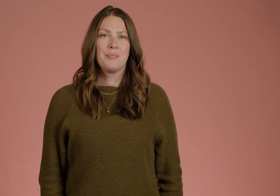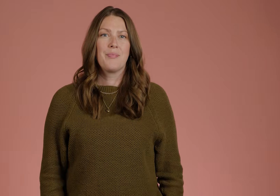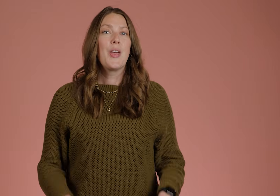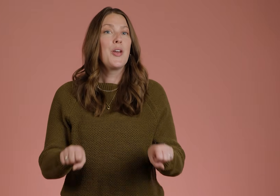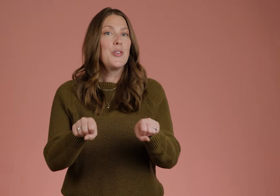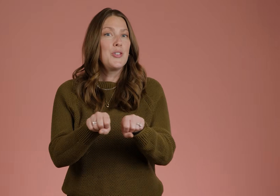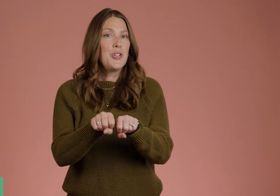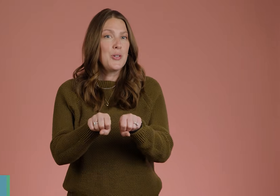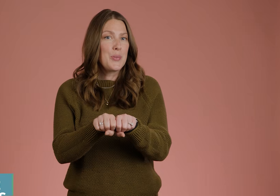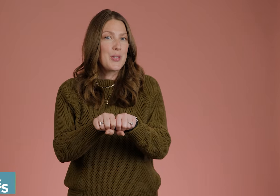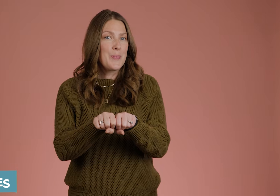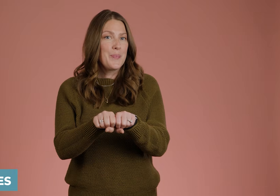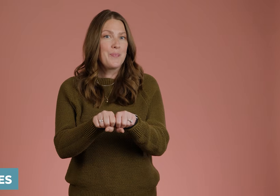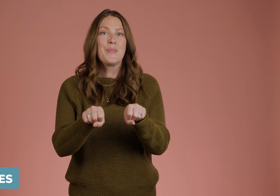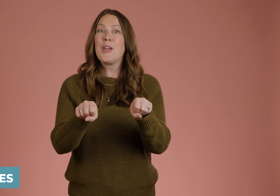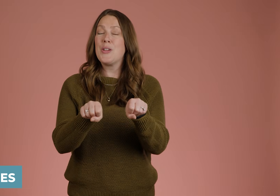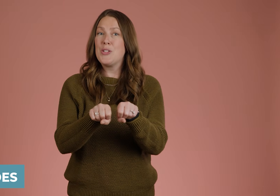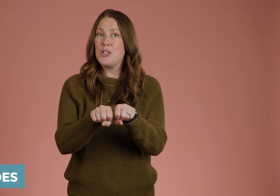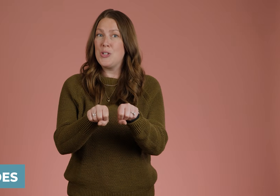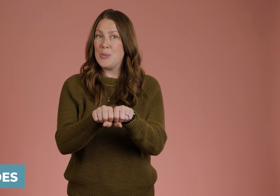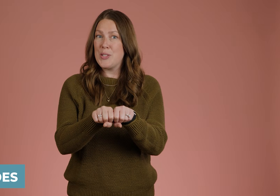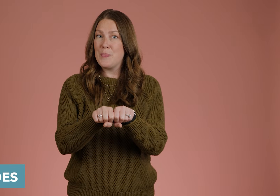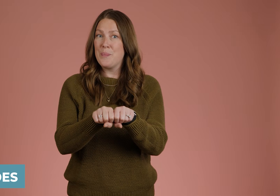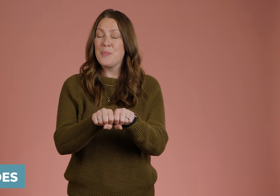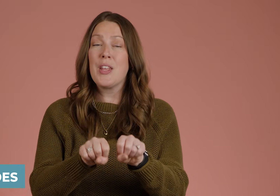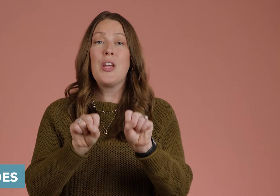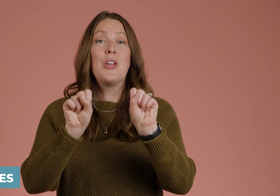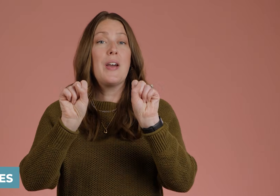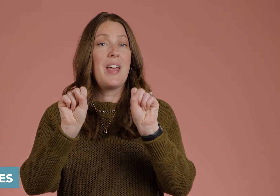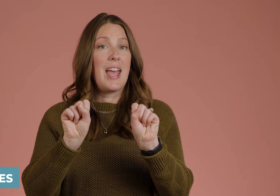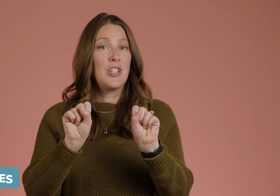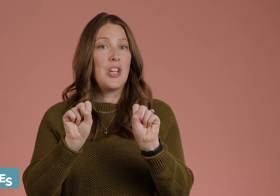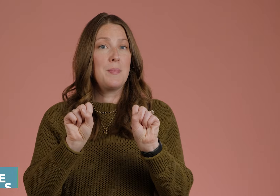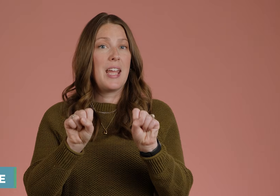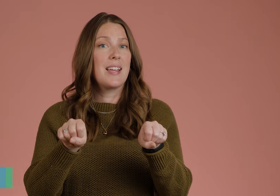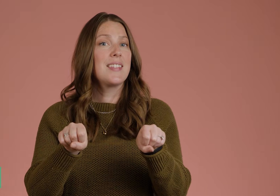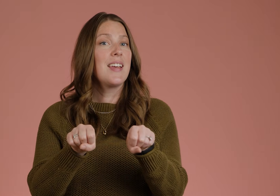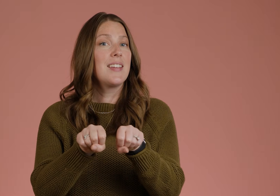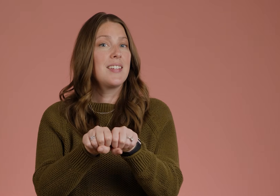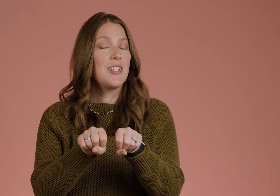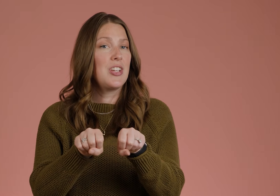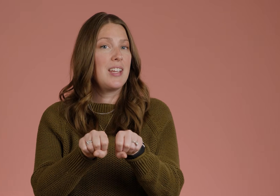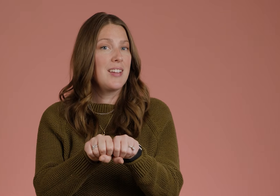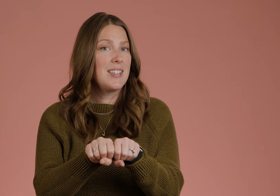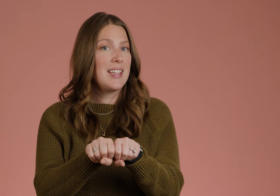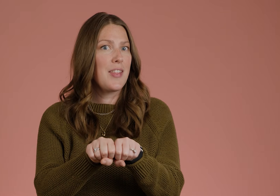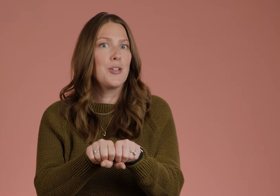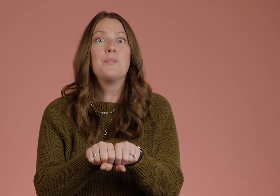Shoes. You have S-shaped hands touching together.